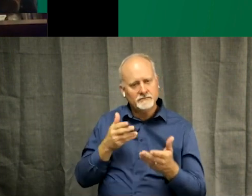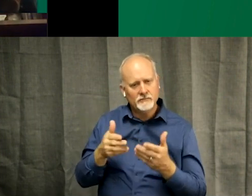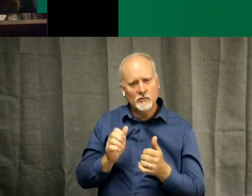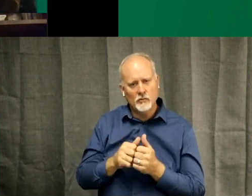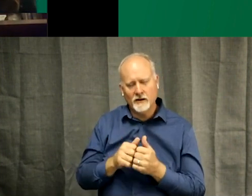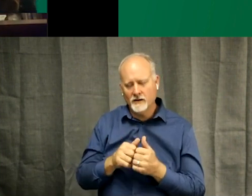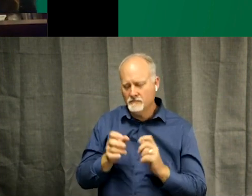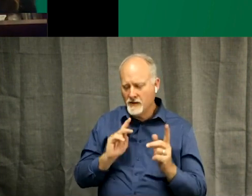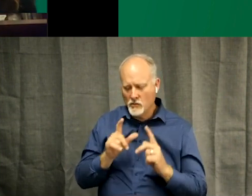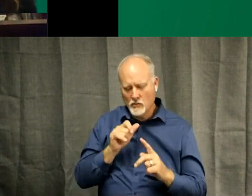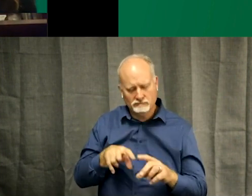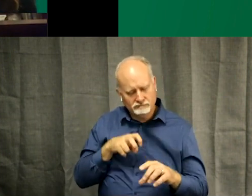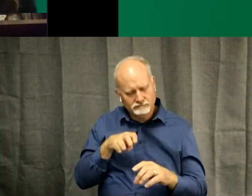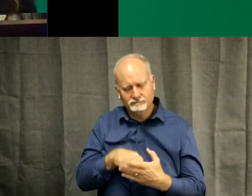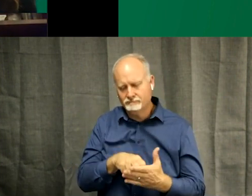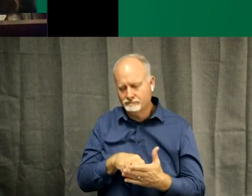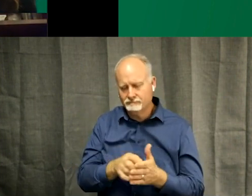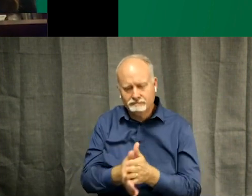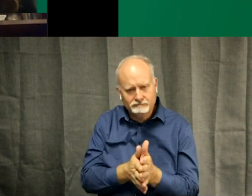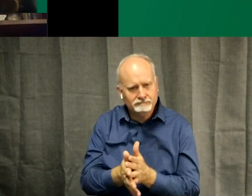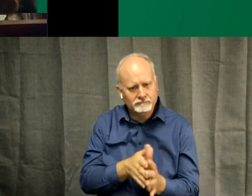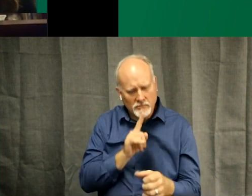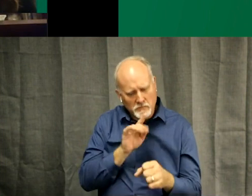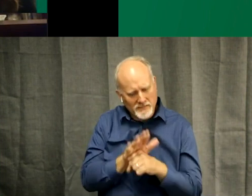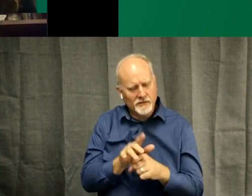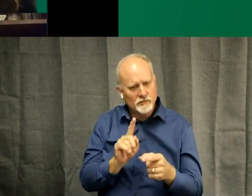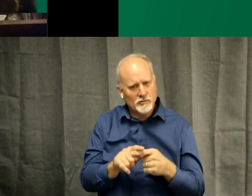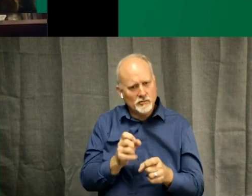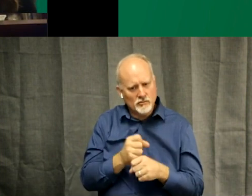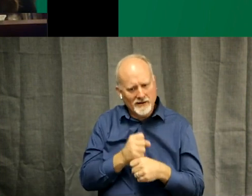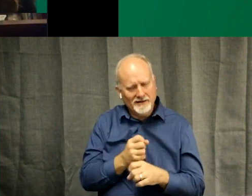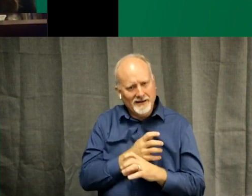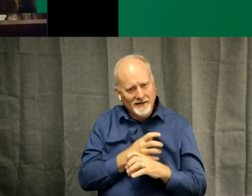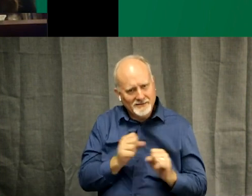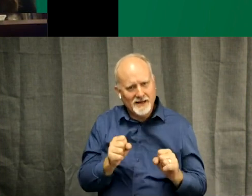dedicated experts and professionals committed to creating a healthy and safe university community